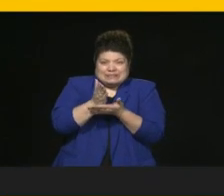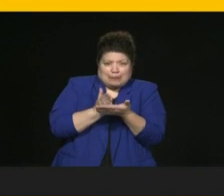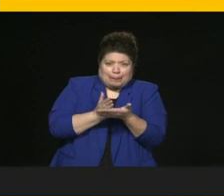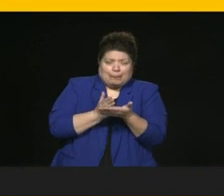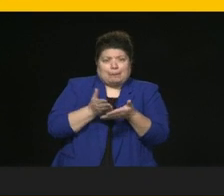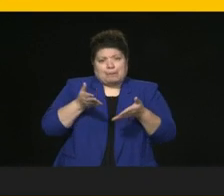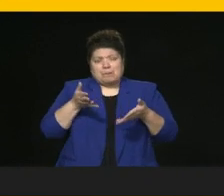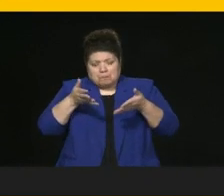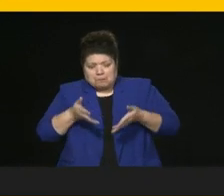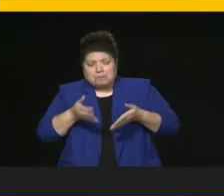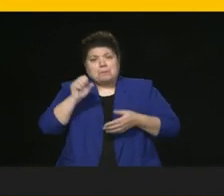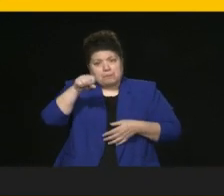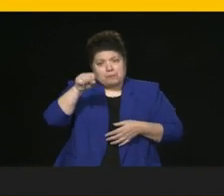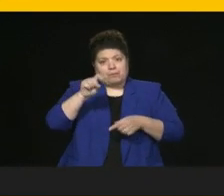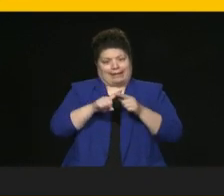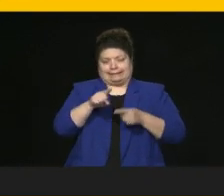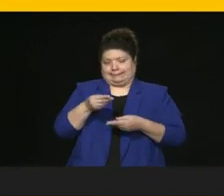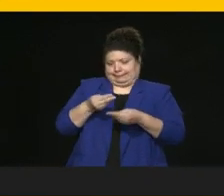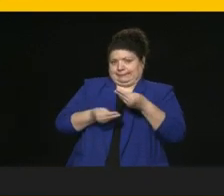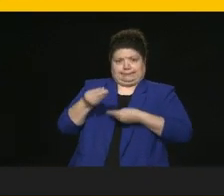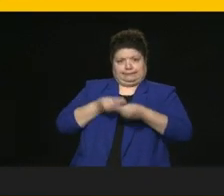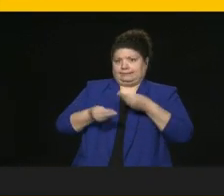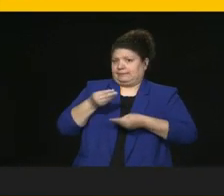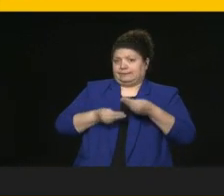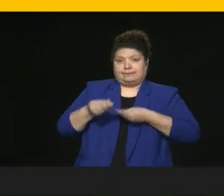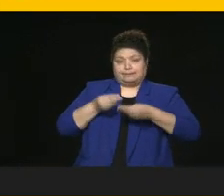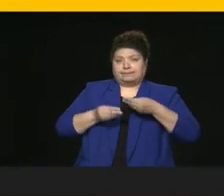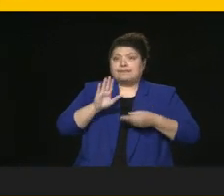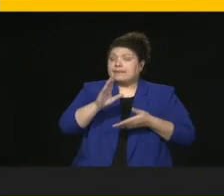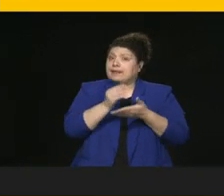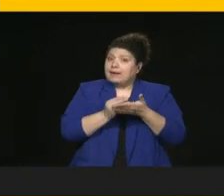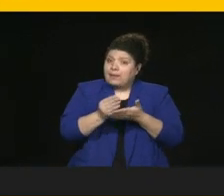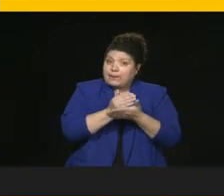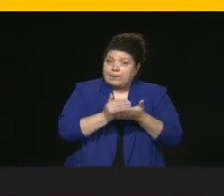ARE HAVING DIFFICULTY MAKING